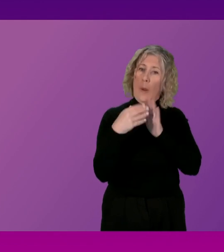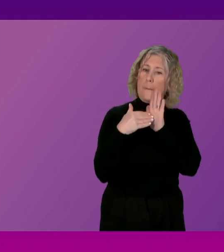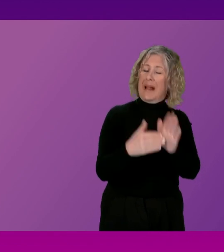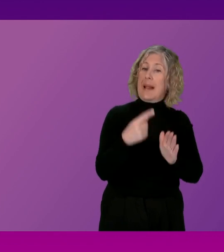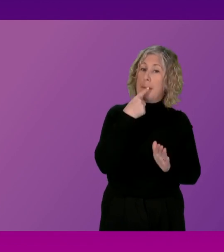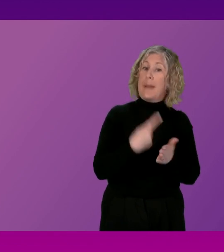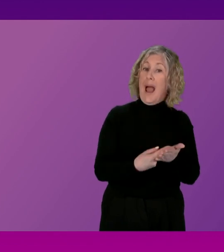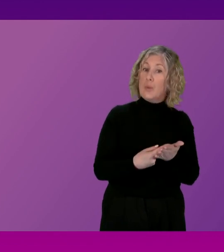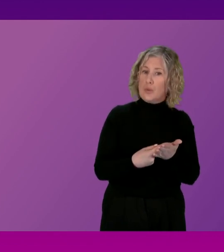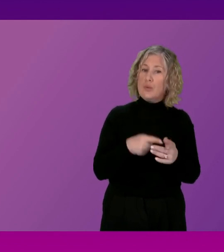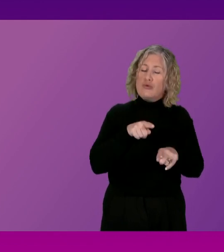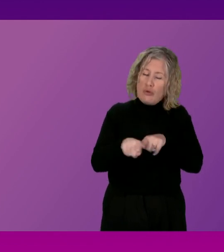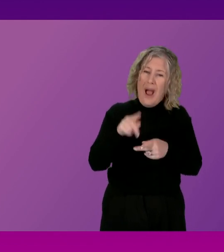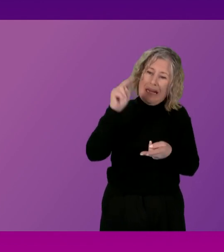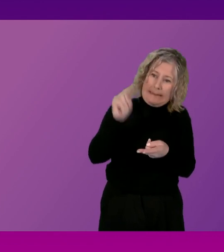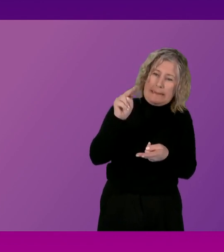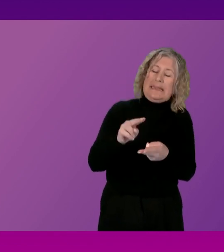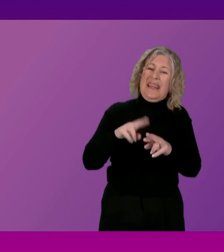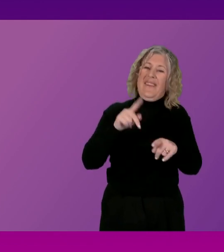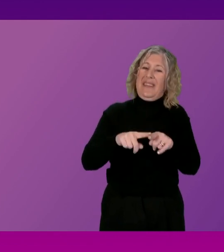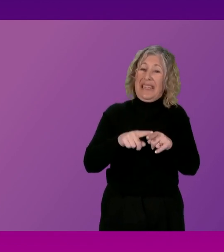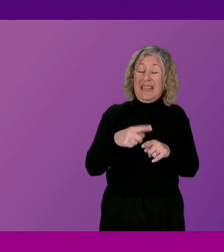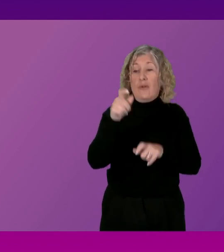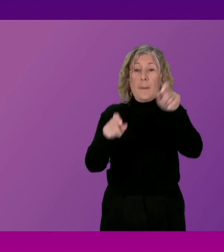to progress free travel for people seeking asylum in Scotland.